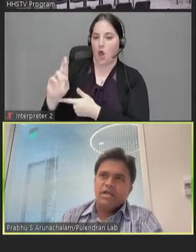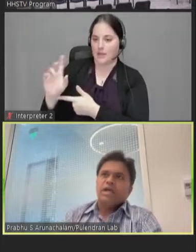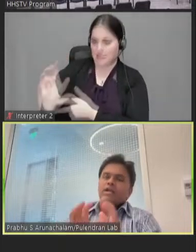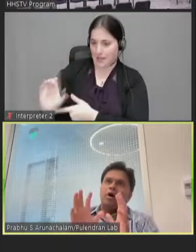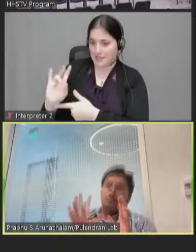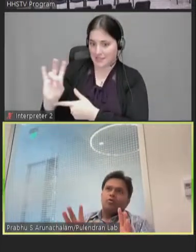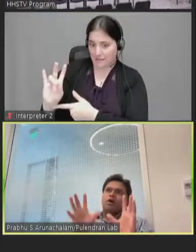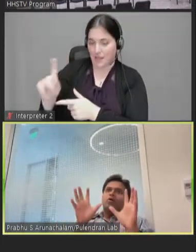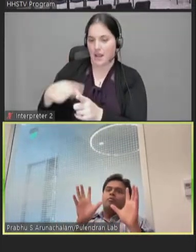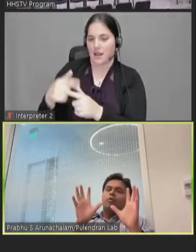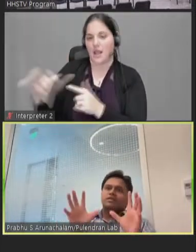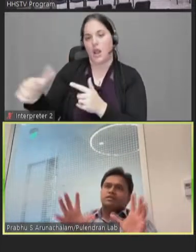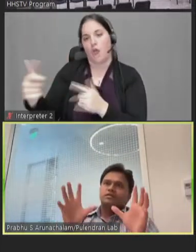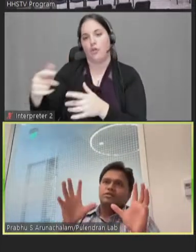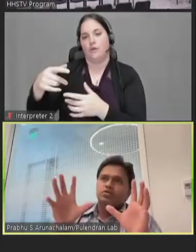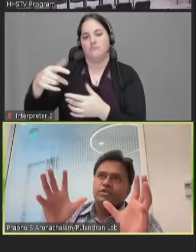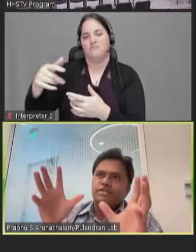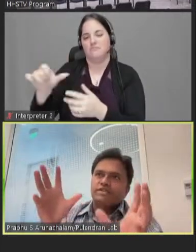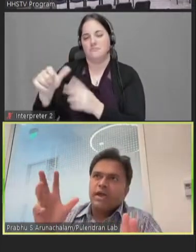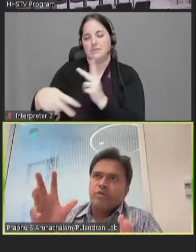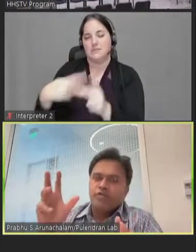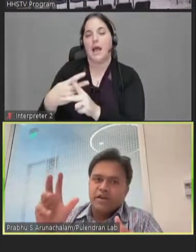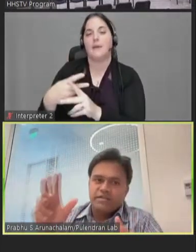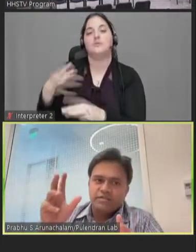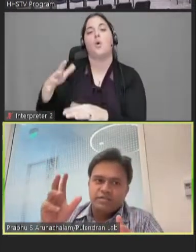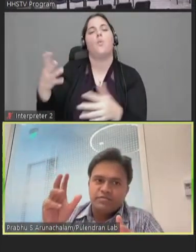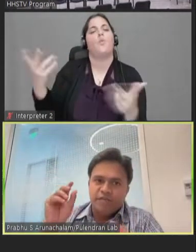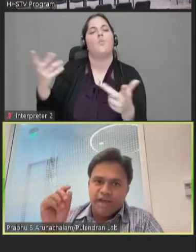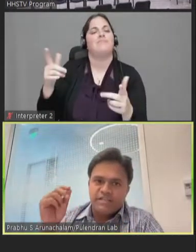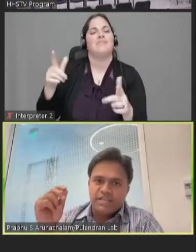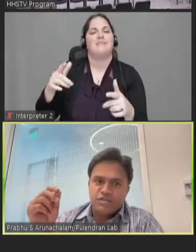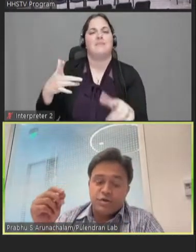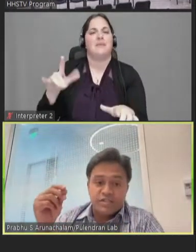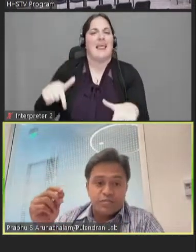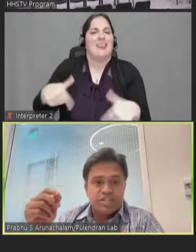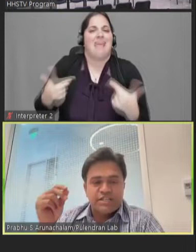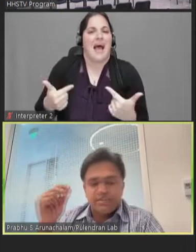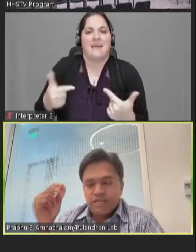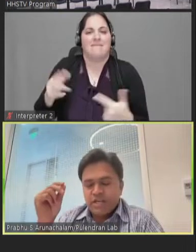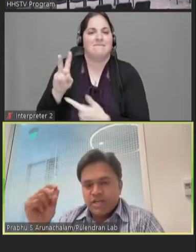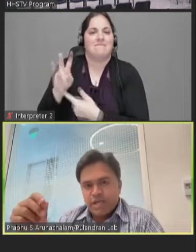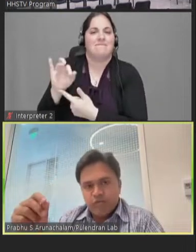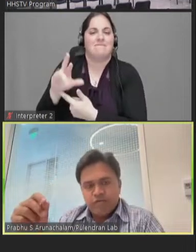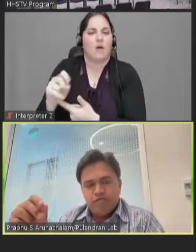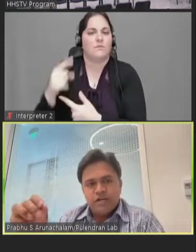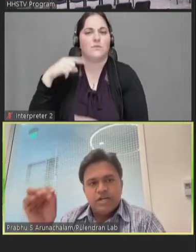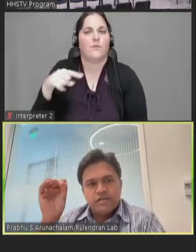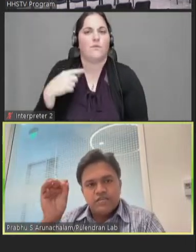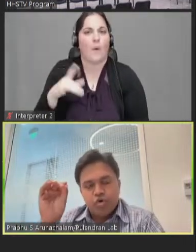Now, what do these live virus vaccines do? Especially something like yellow fever is